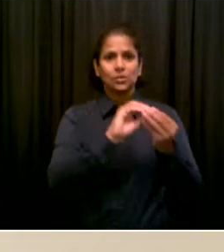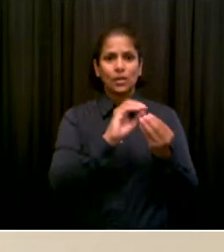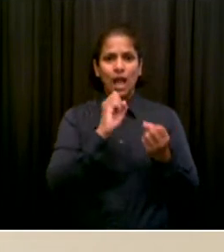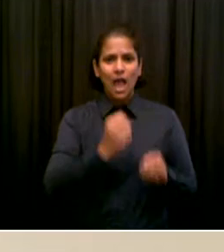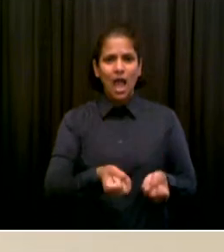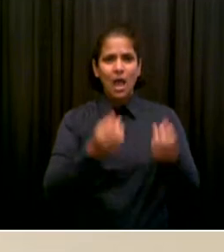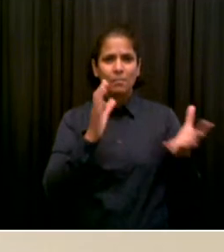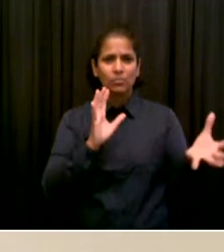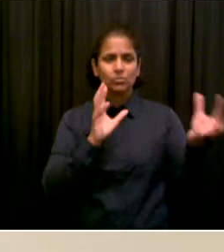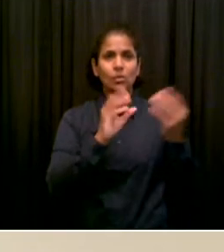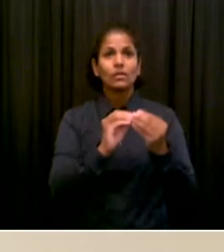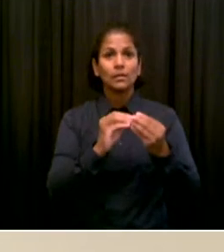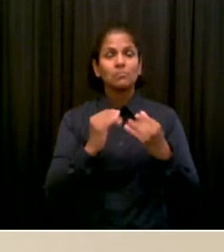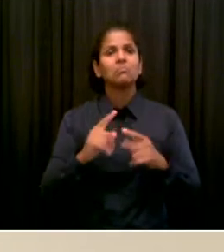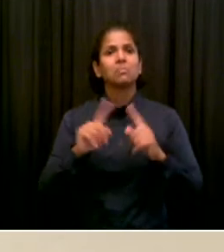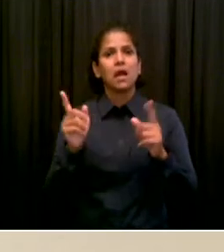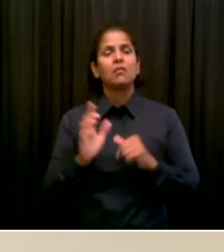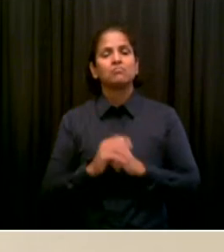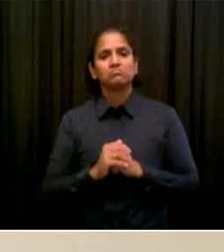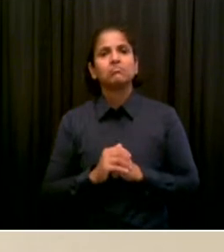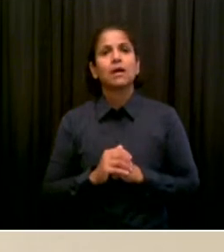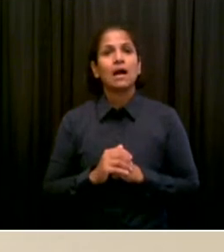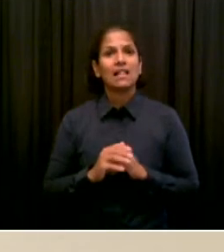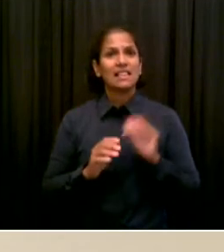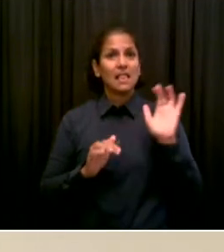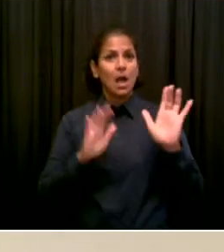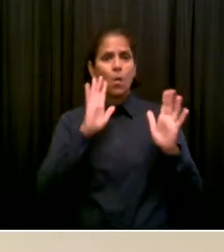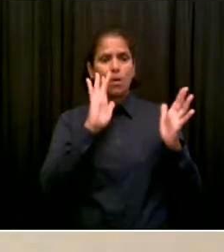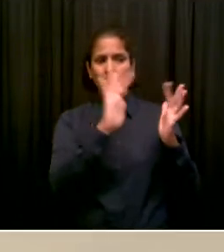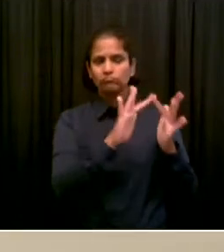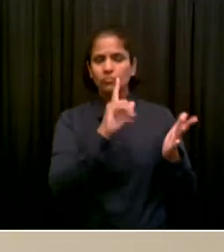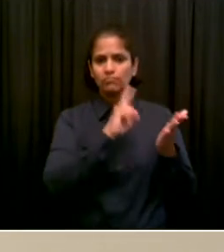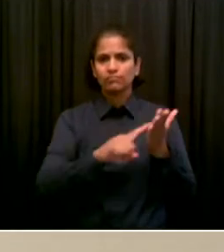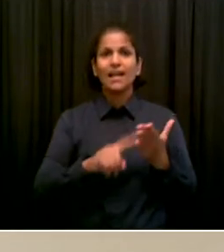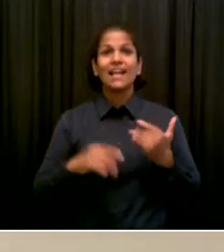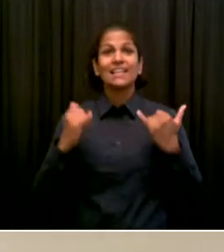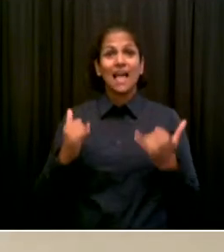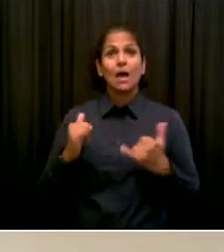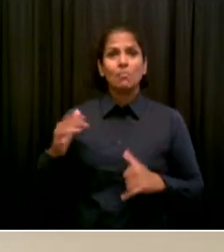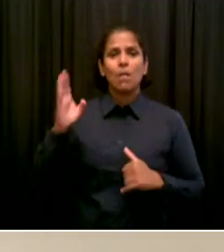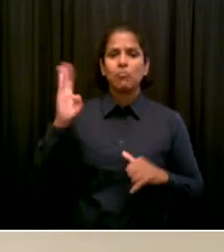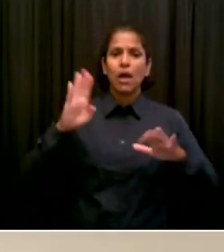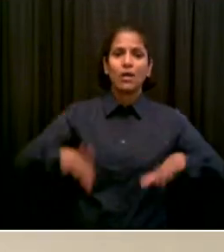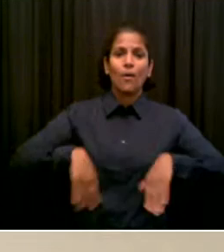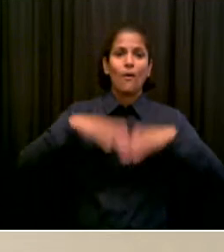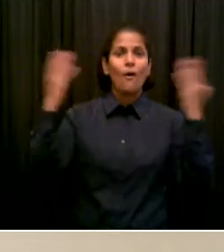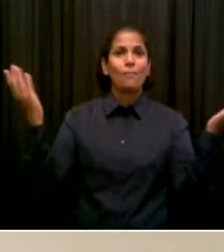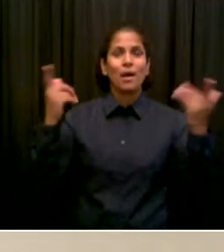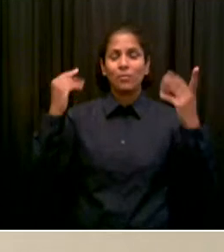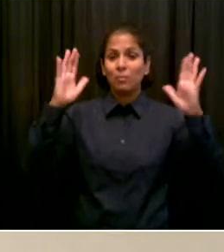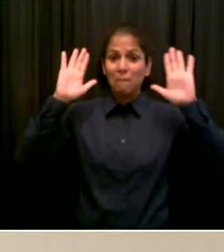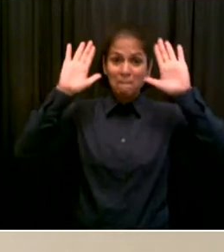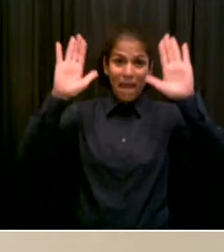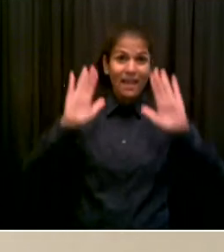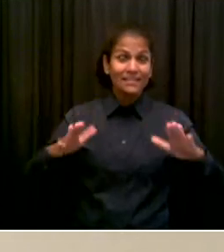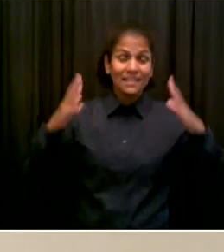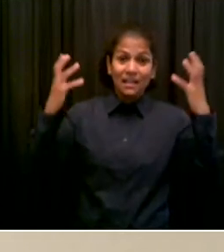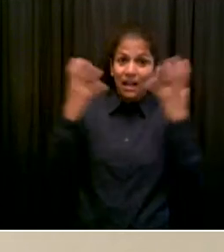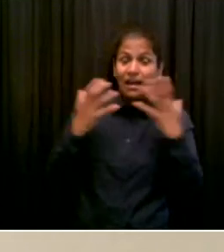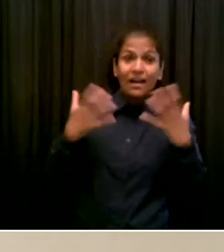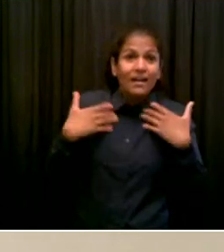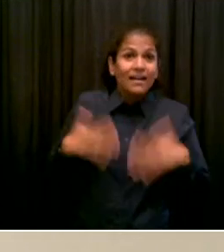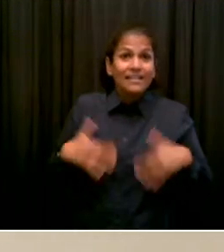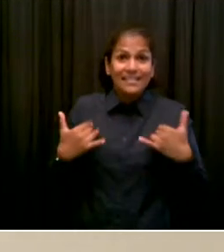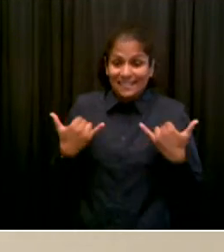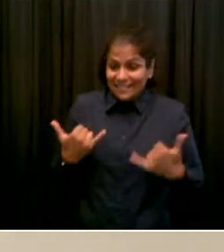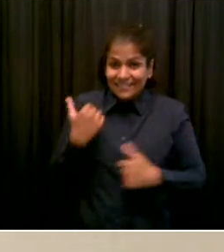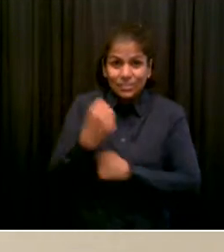COLLEAGUES THAT 19 COMPANY FOR